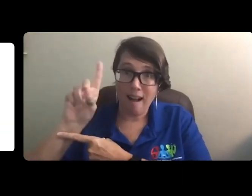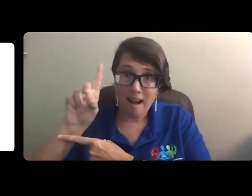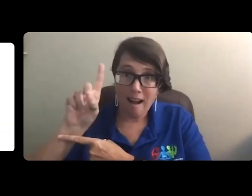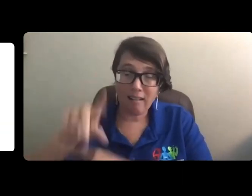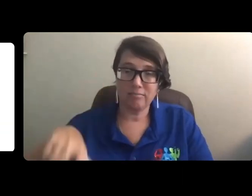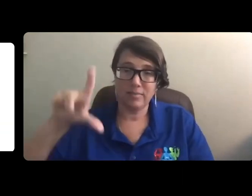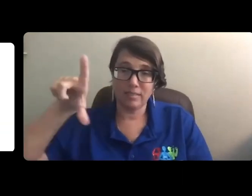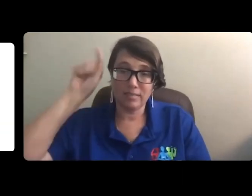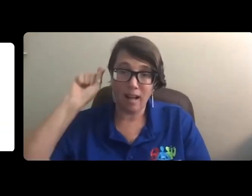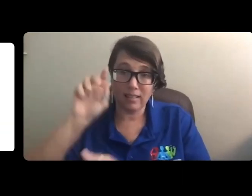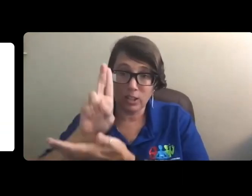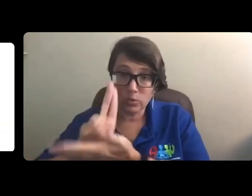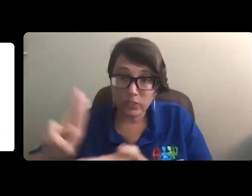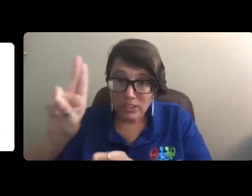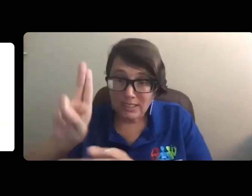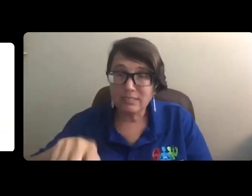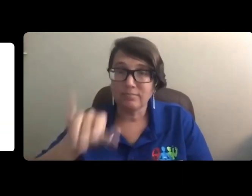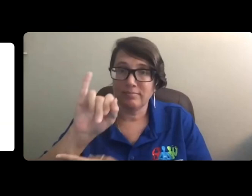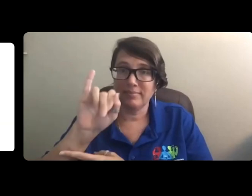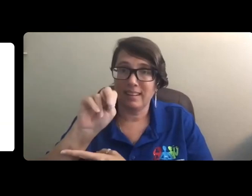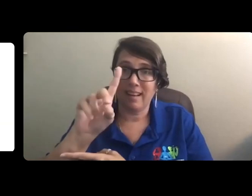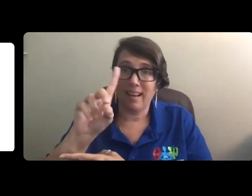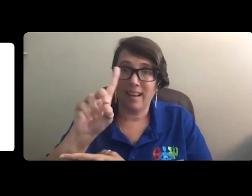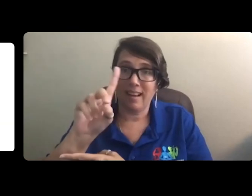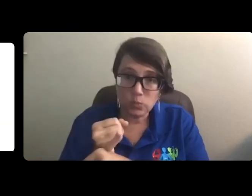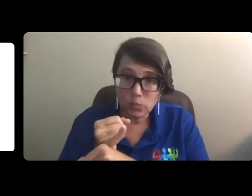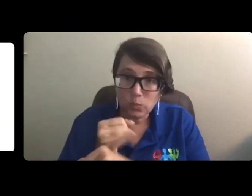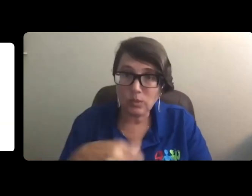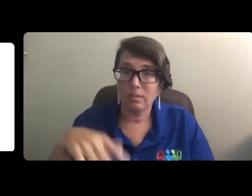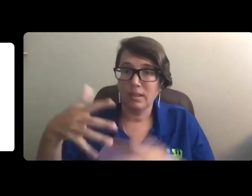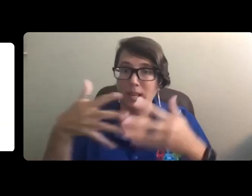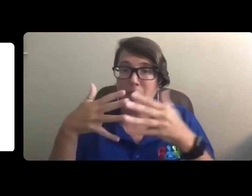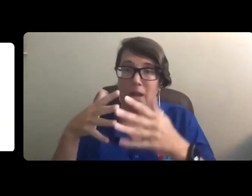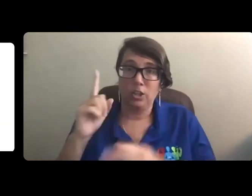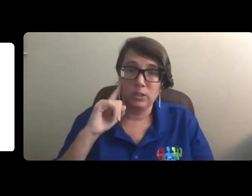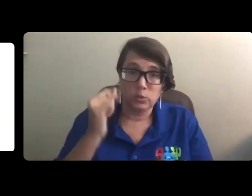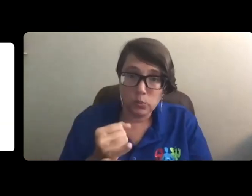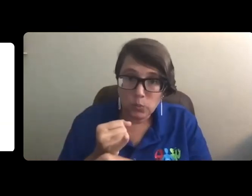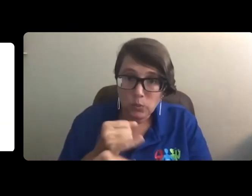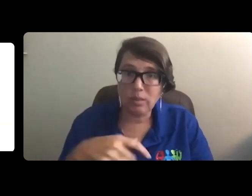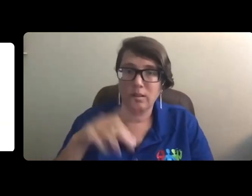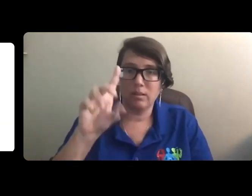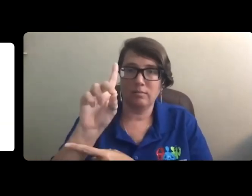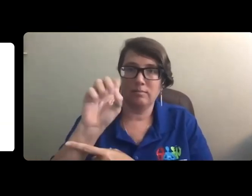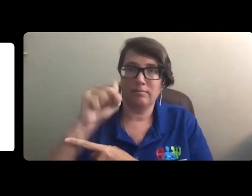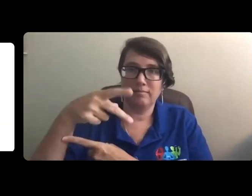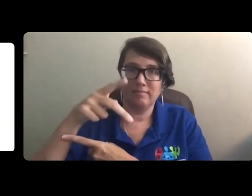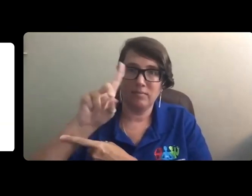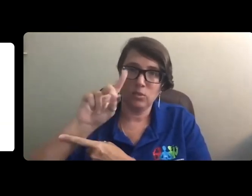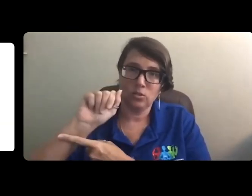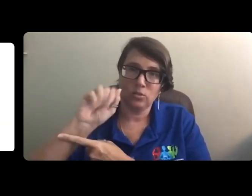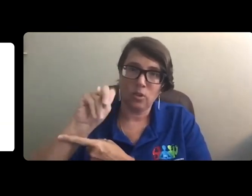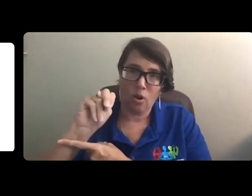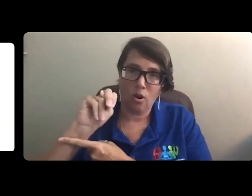now, CSD Learns, NAD, Gallaudet, University Indiana School for the Deaf, the American